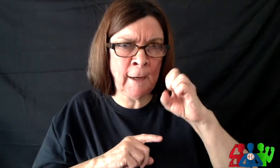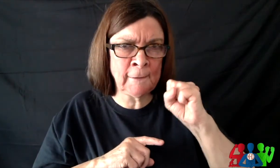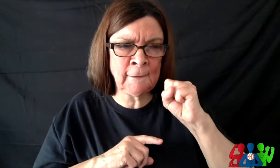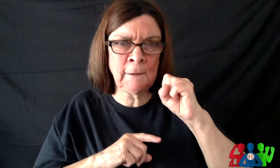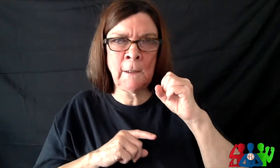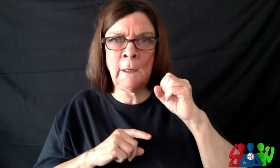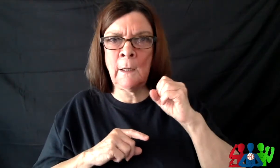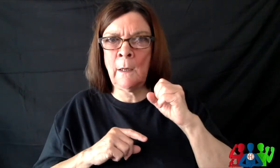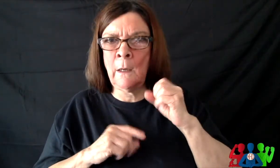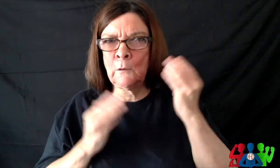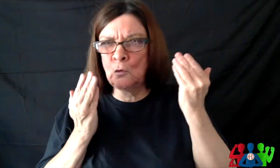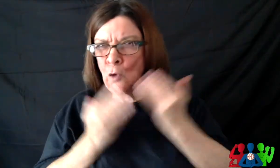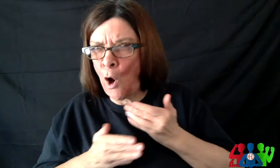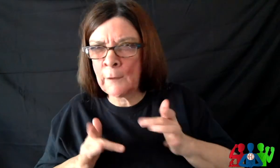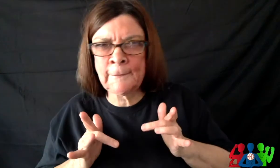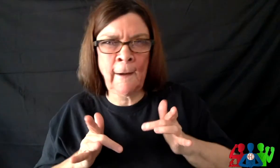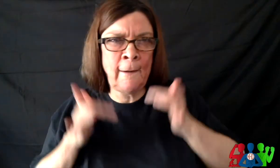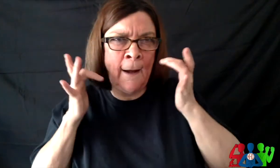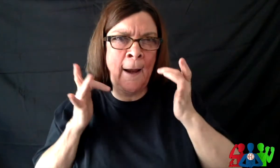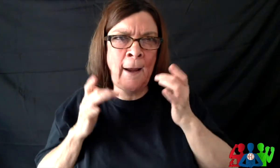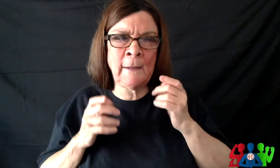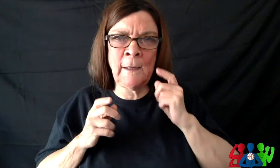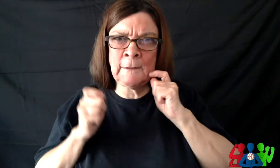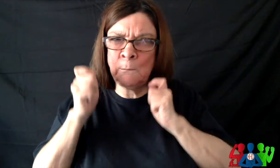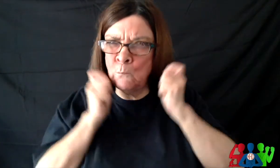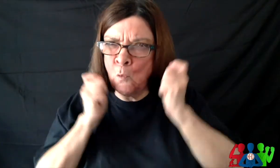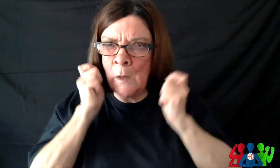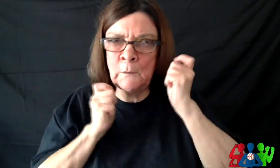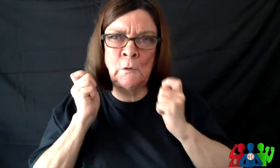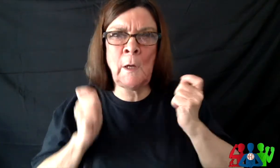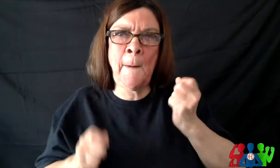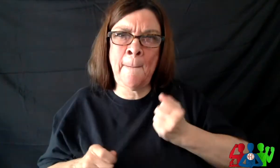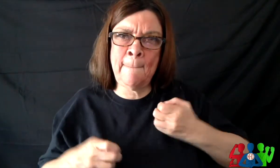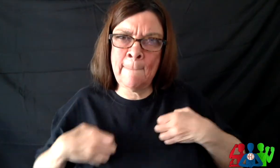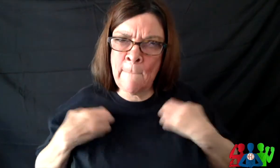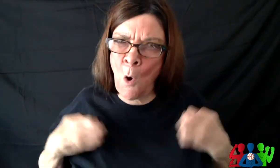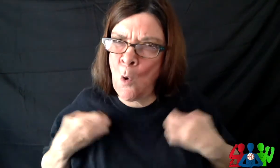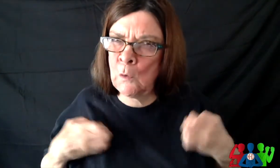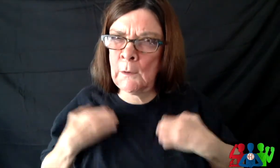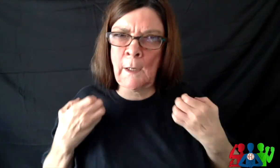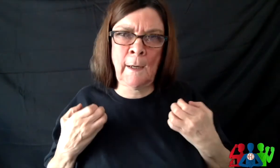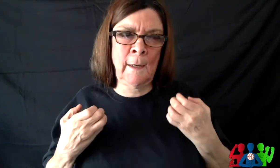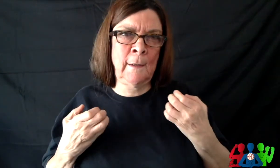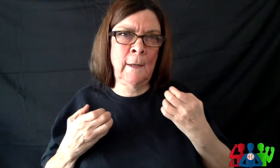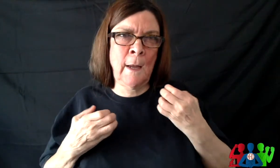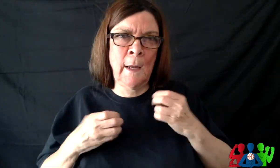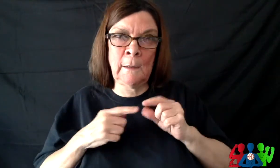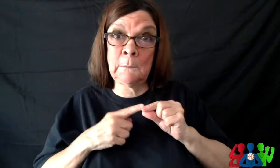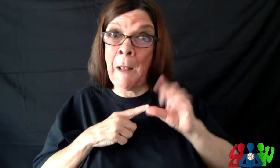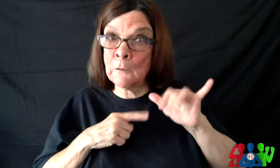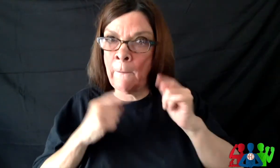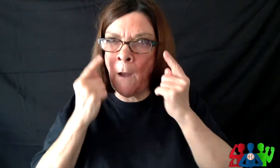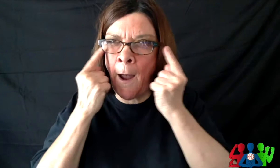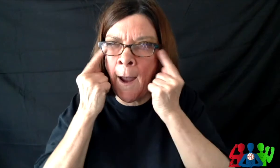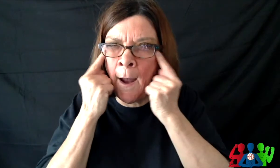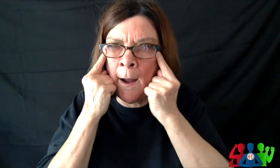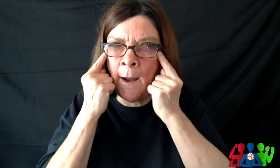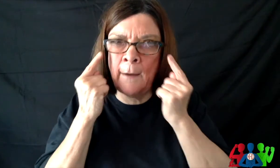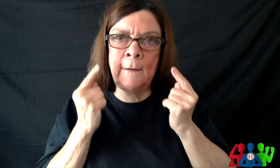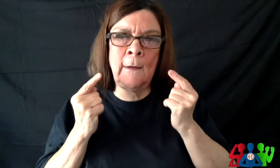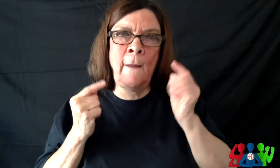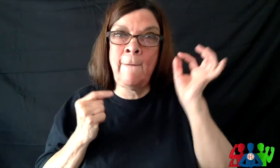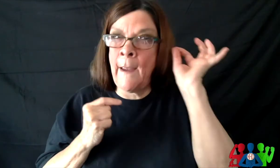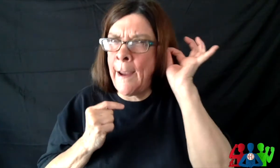skin color shows many different shades, darkness, lightness, expression, and emotion,